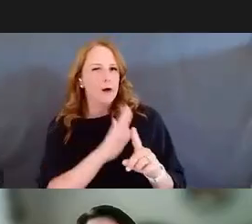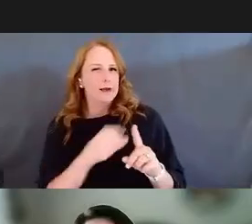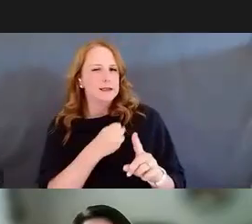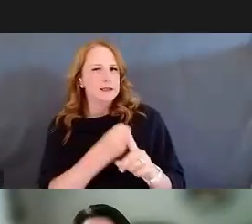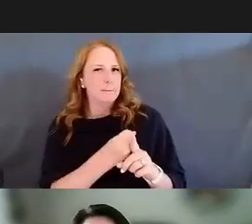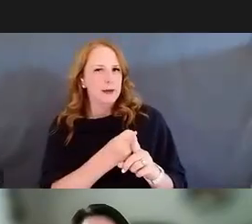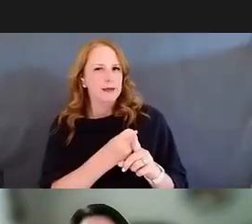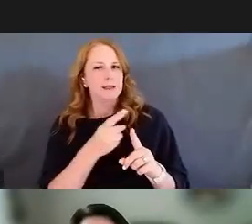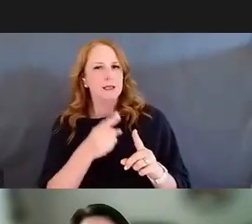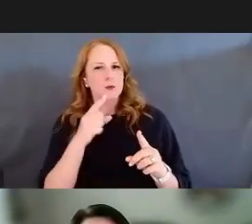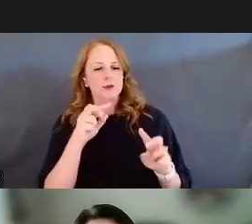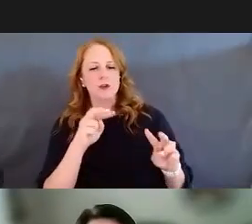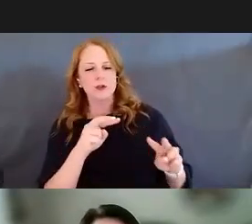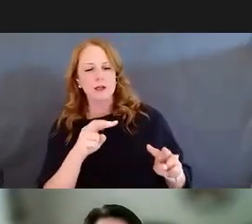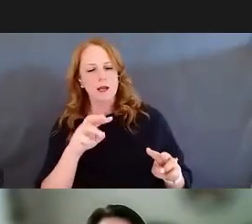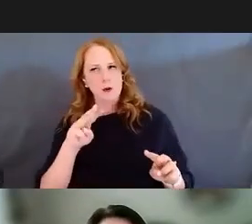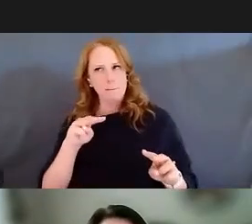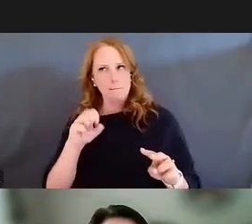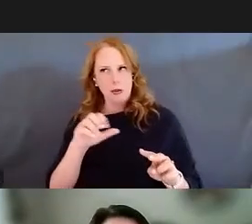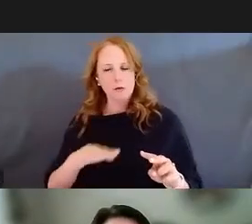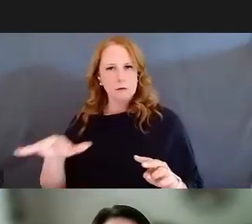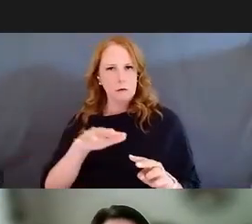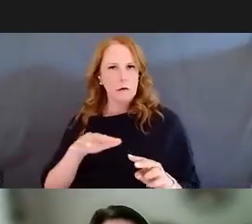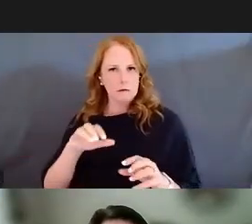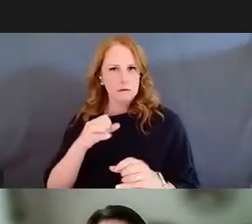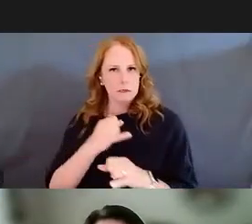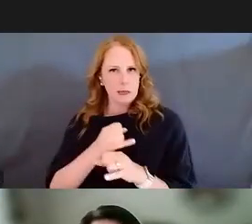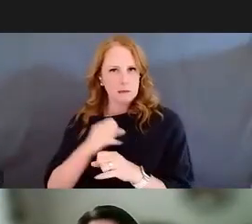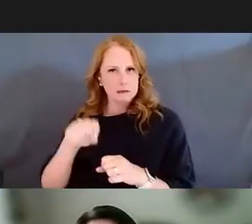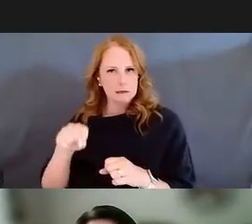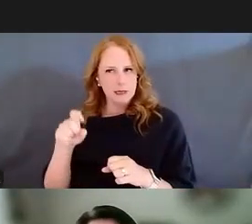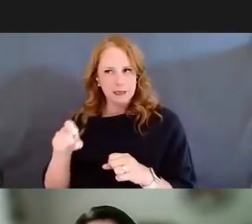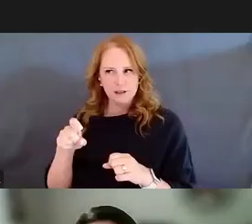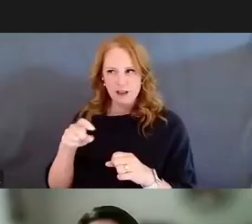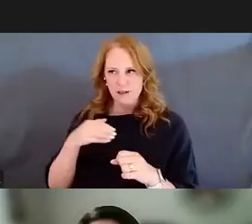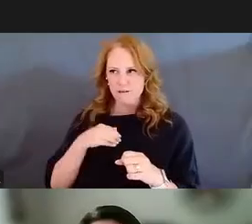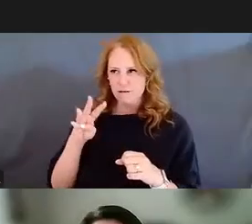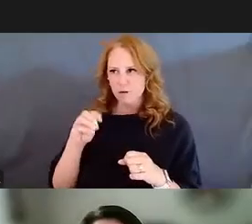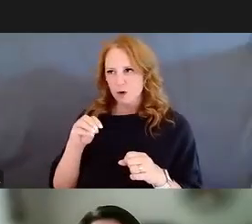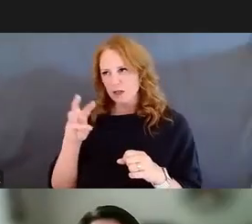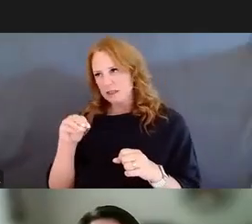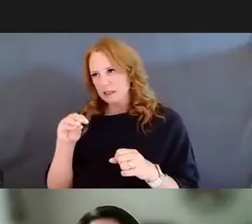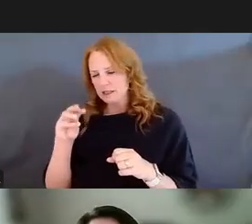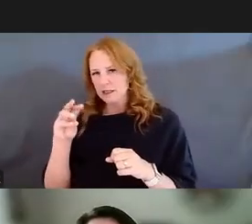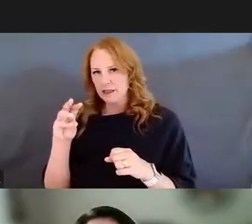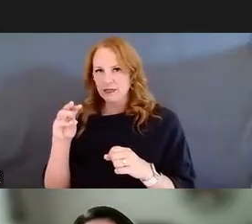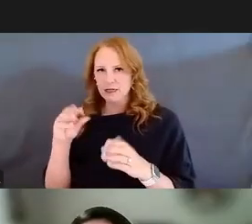was looking at the Microsoft campus in Puget Sound where there were 40 to 60,000 staff in 2012 but he